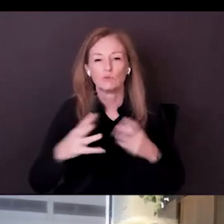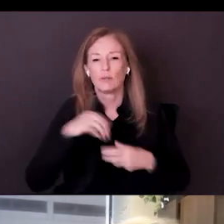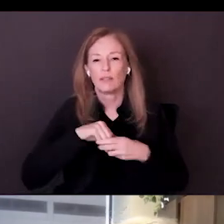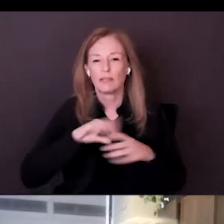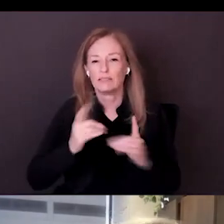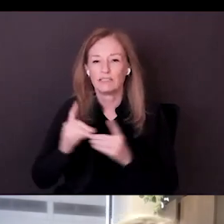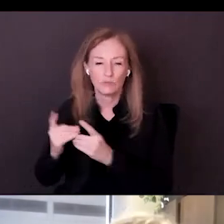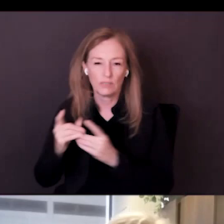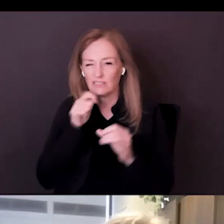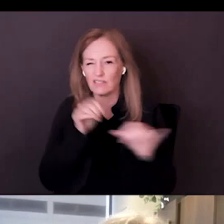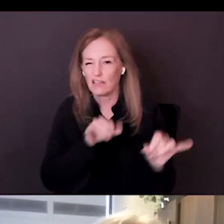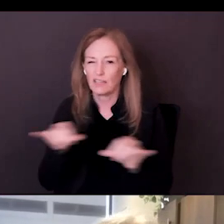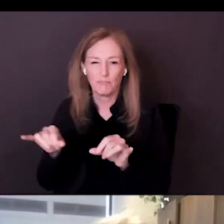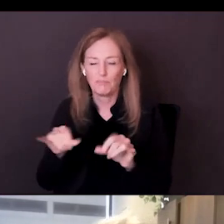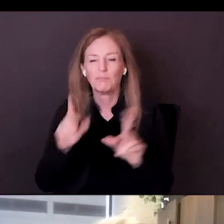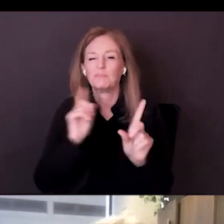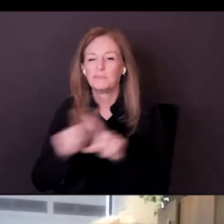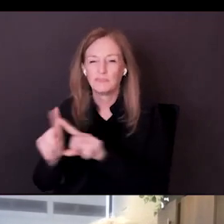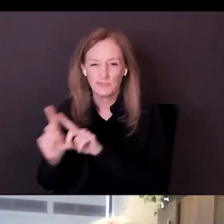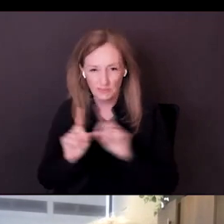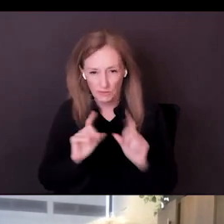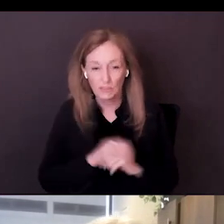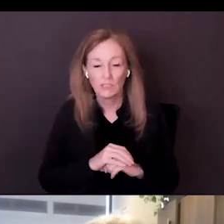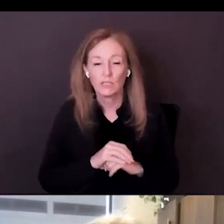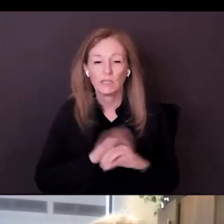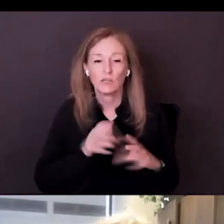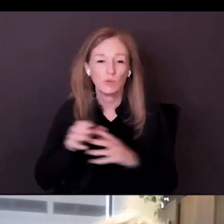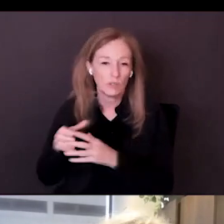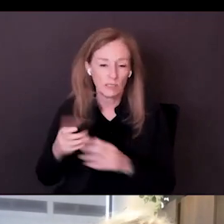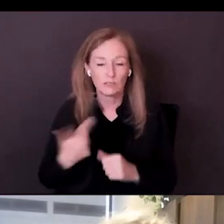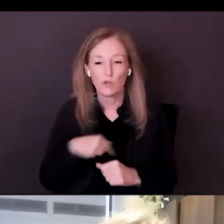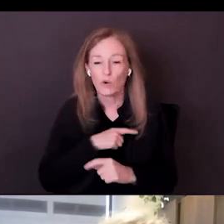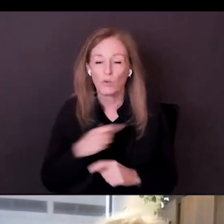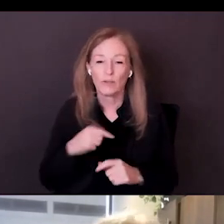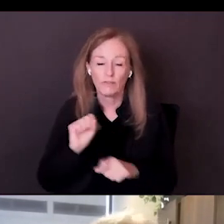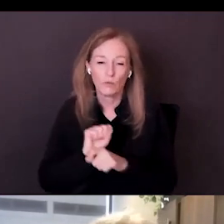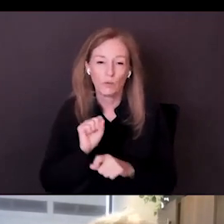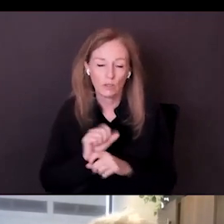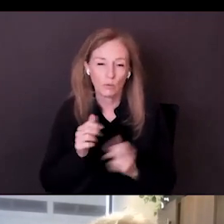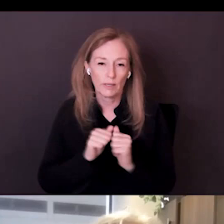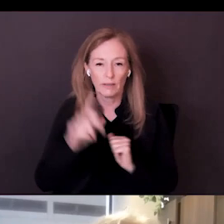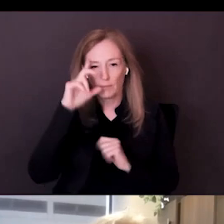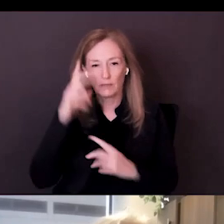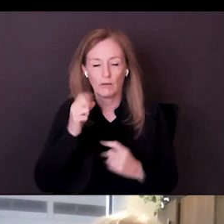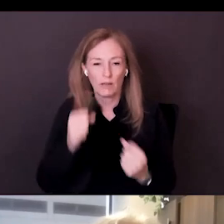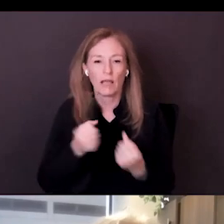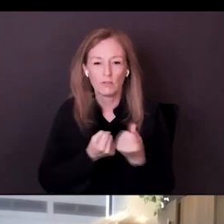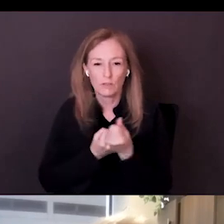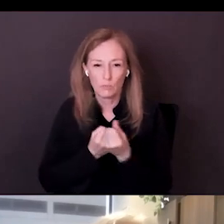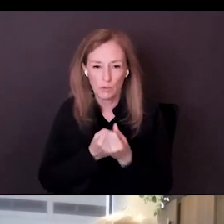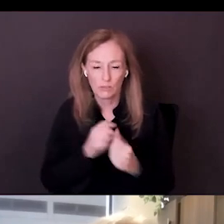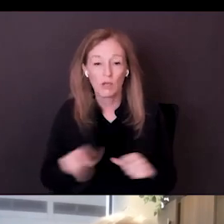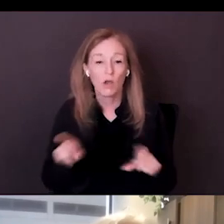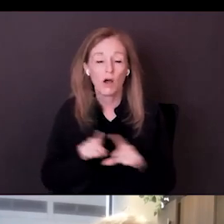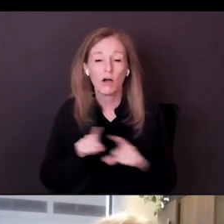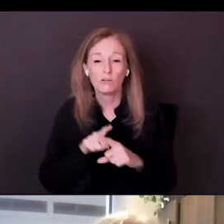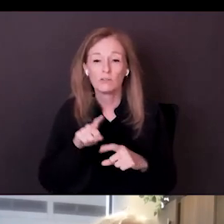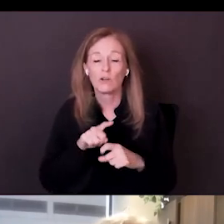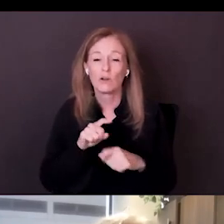SO WE HAVE NOT ONLY THE COUNSELORS AND SOCIAL WORKERS THAT